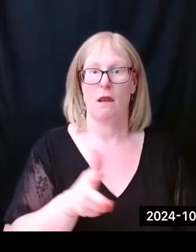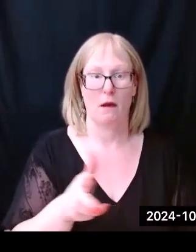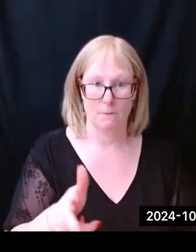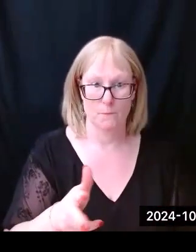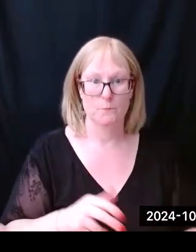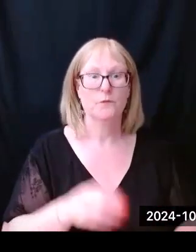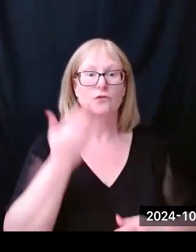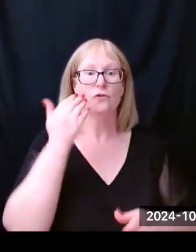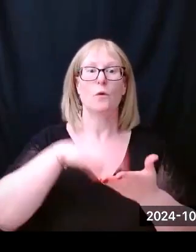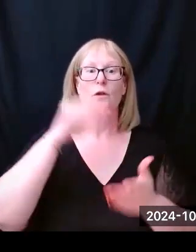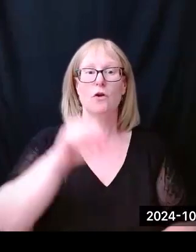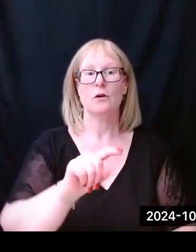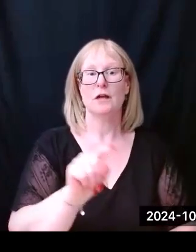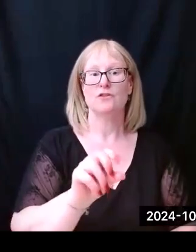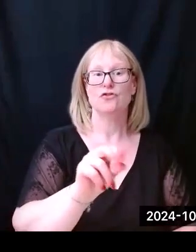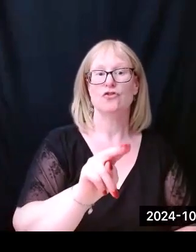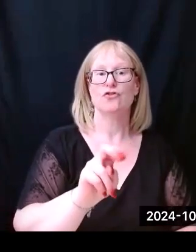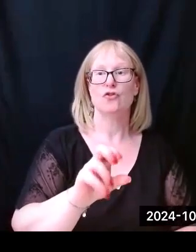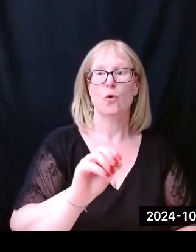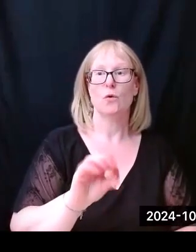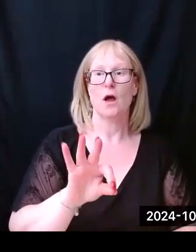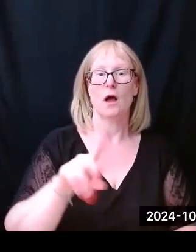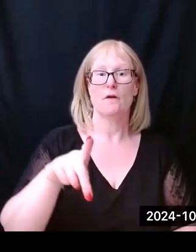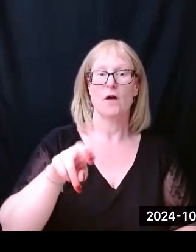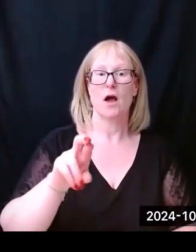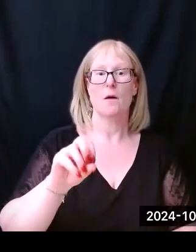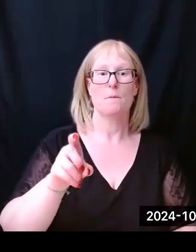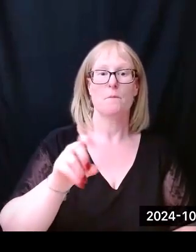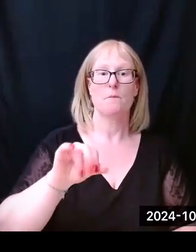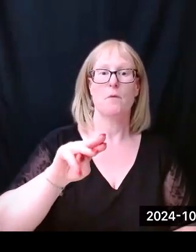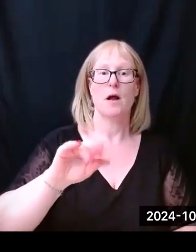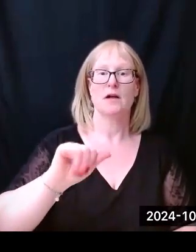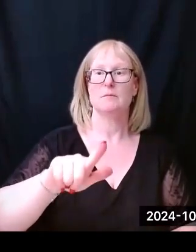And we're going to come back to talk a little bit more about what that is.